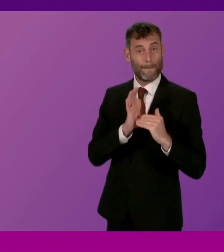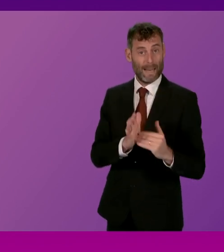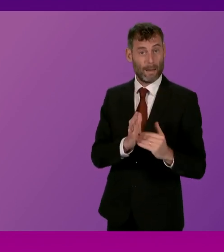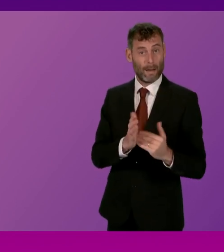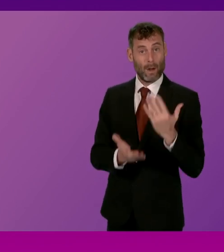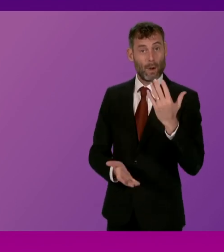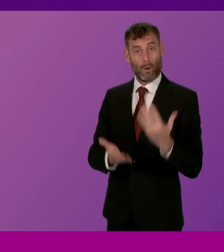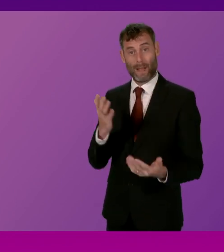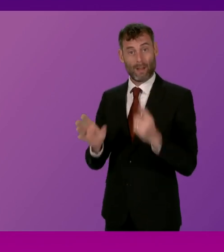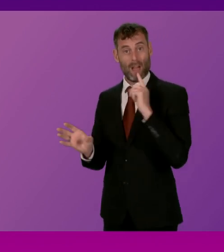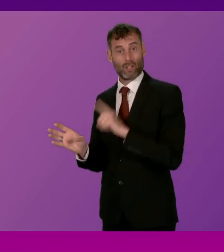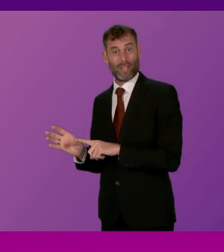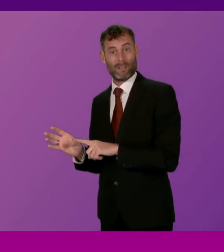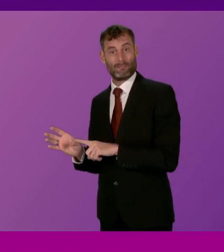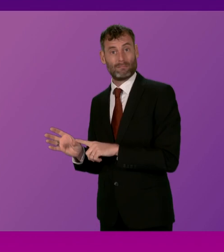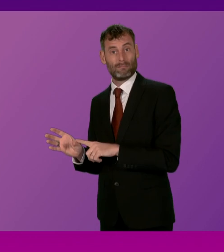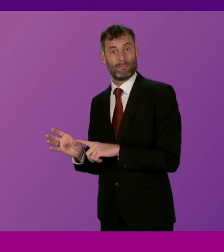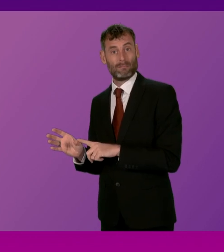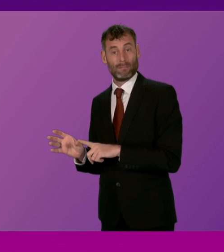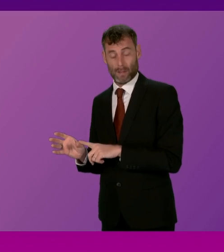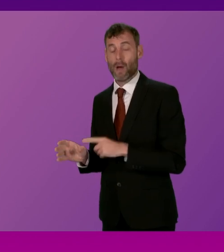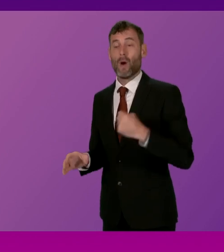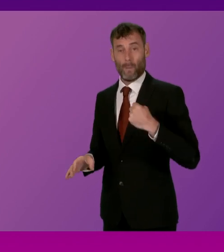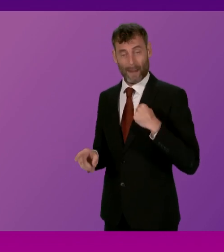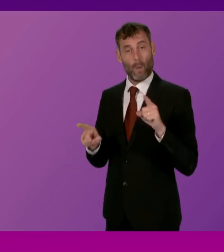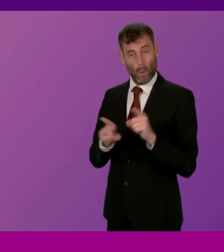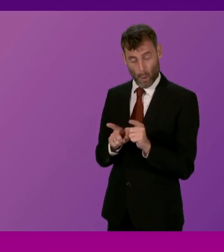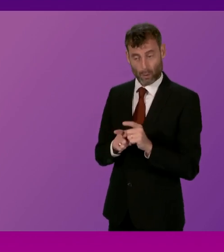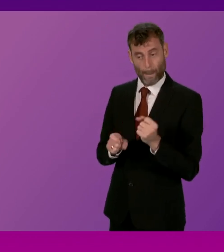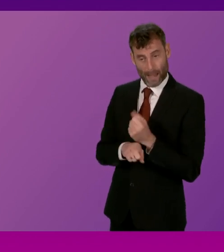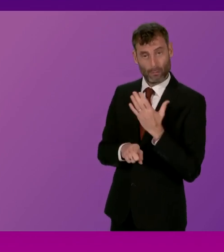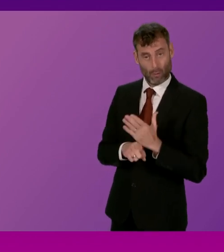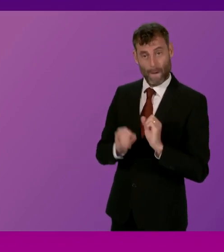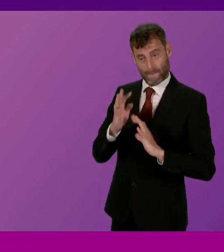last year. We are also continuing to invest in firefighters up and down the country.